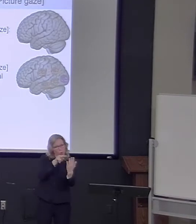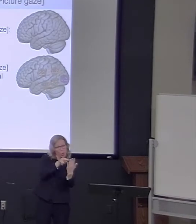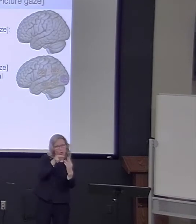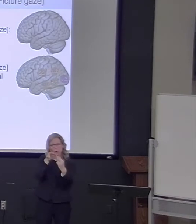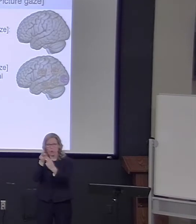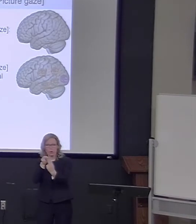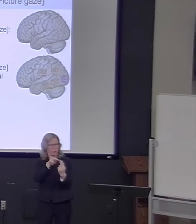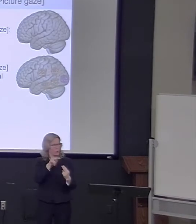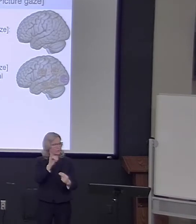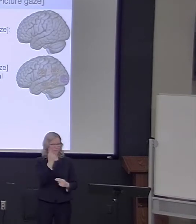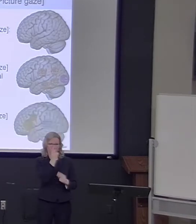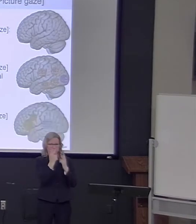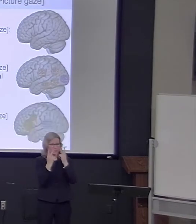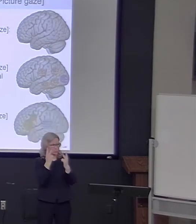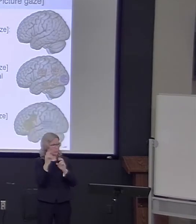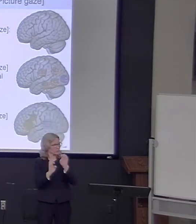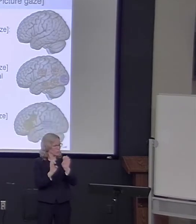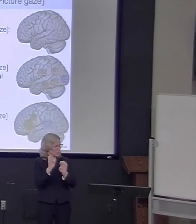The third hypothesis is that